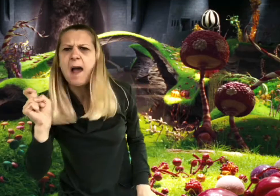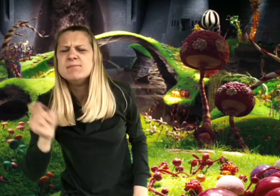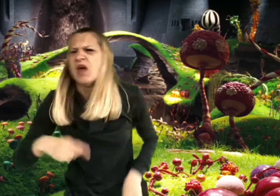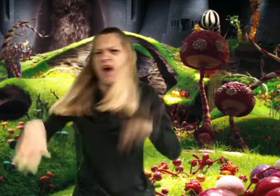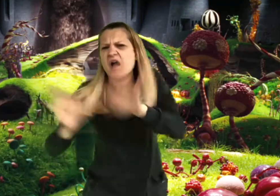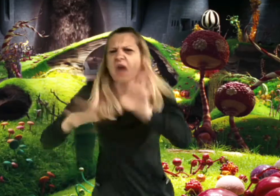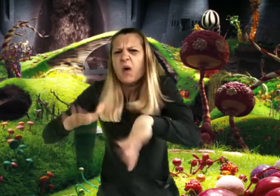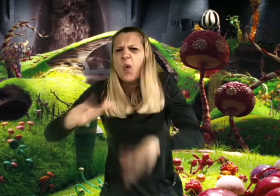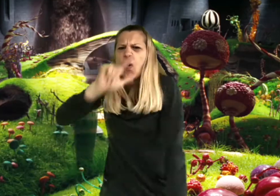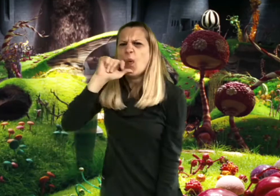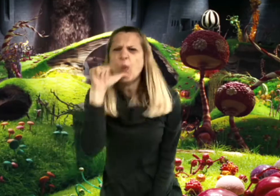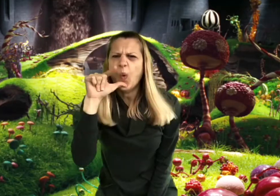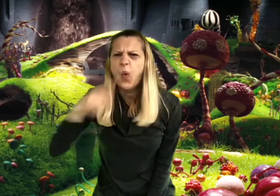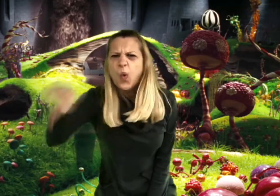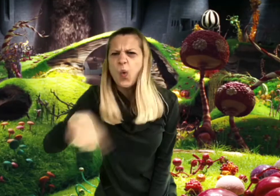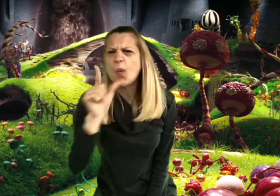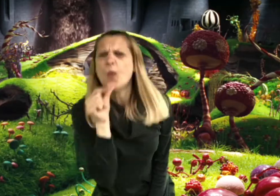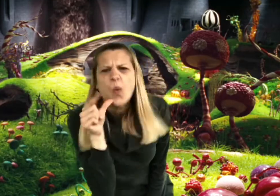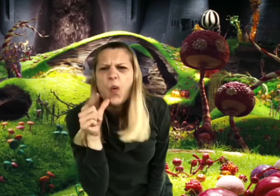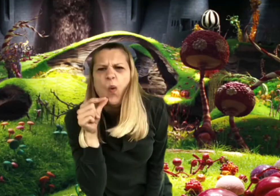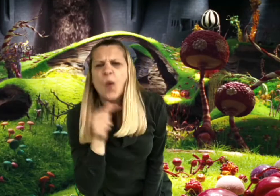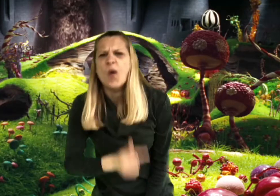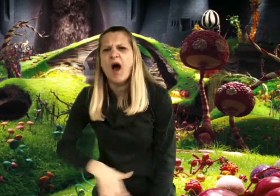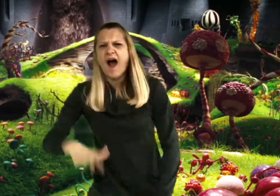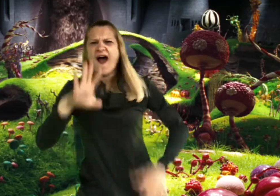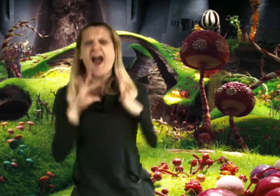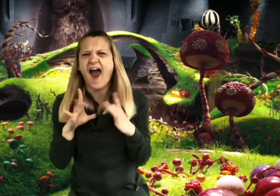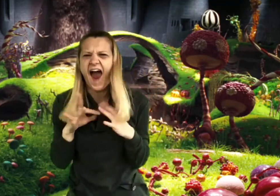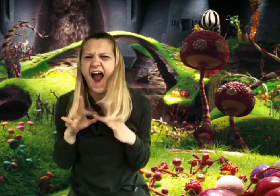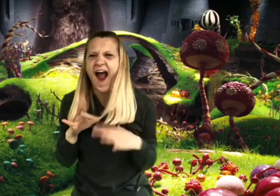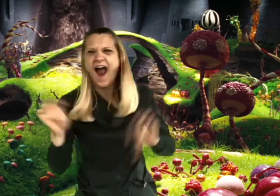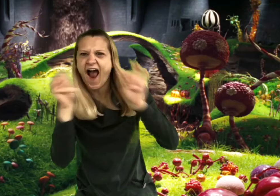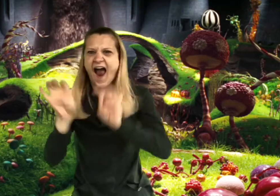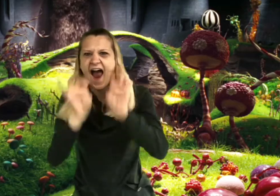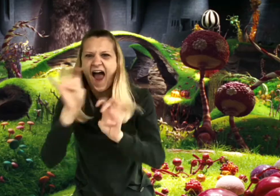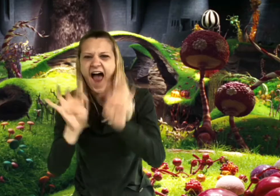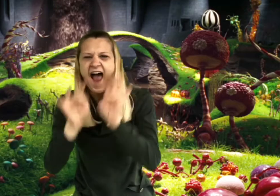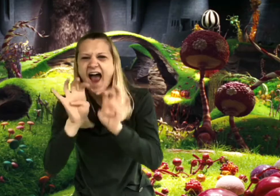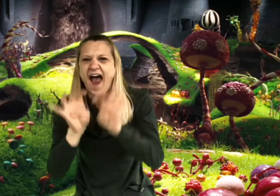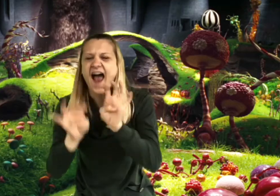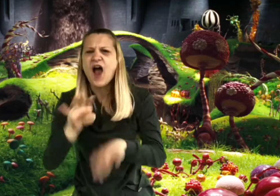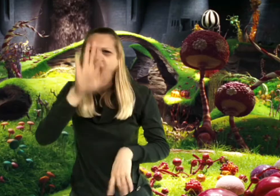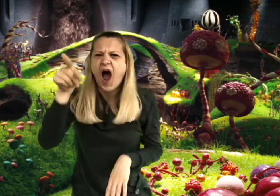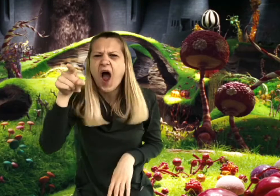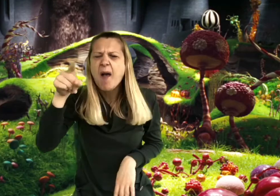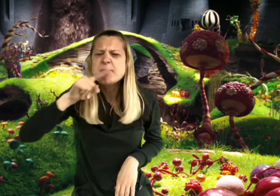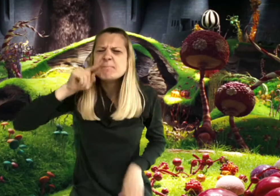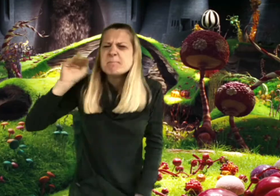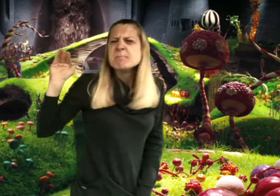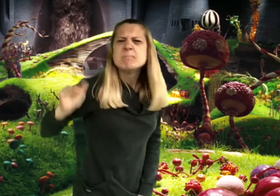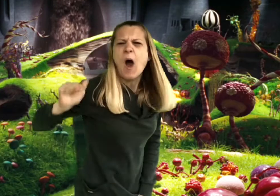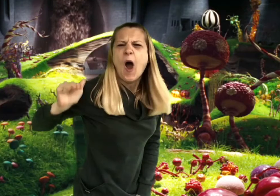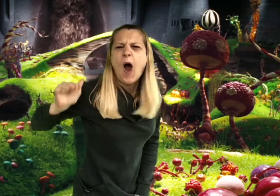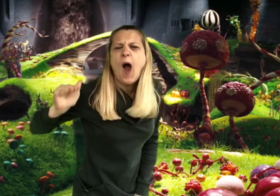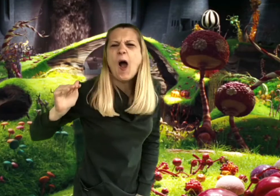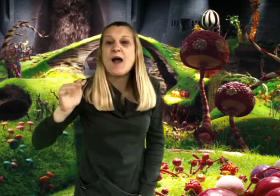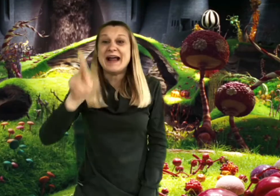"Who are they?" "Amazing!! "Aren’t they fantastic!’" "Aren't they too small?"